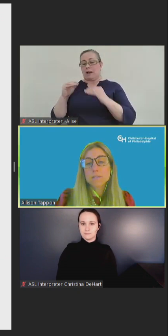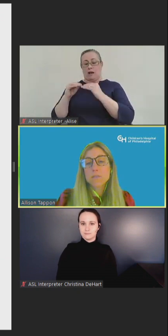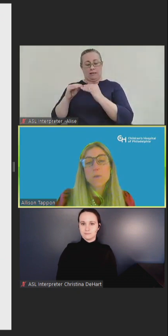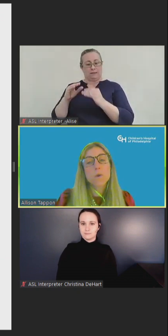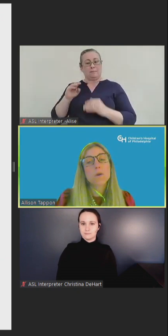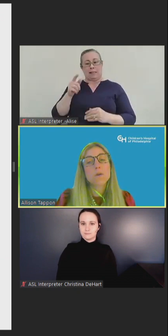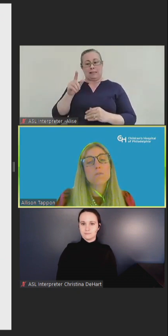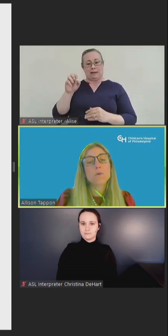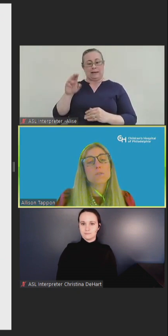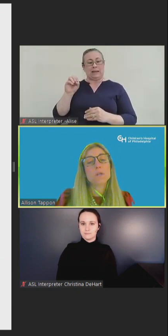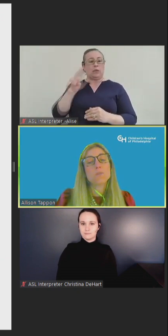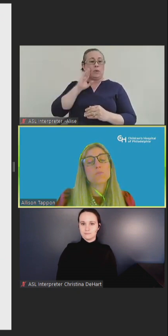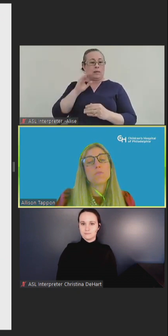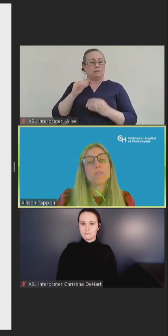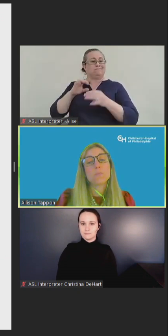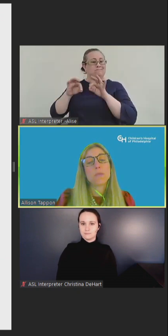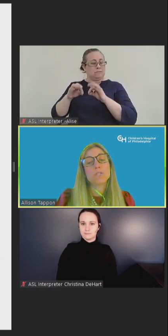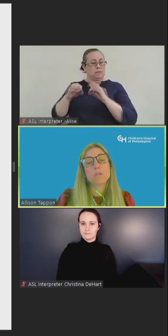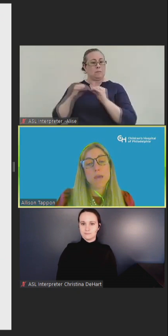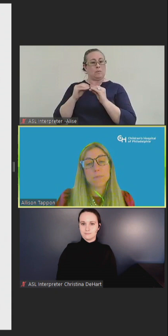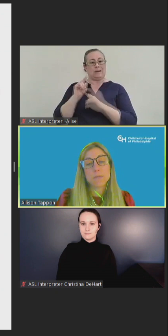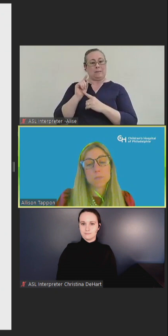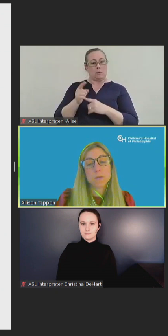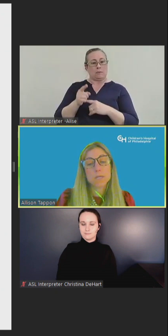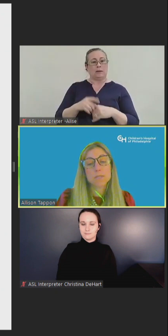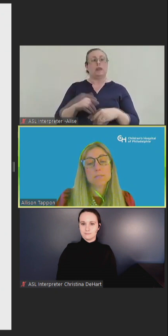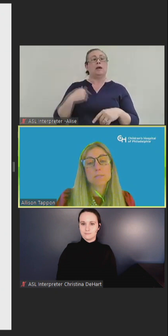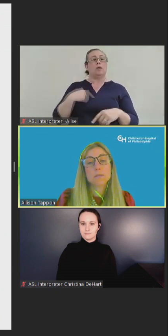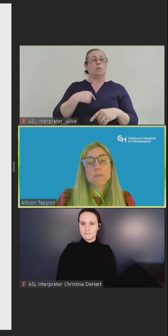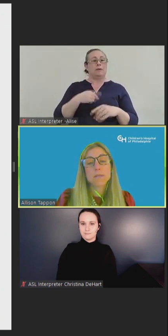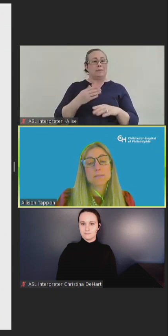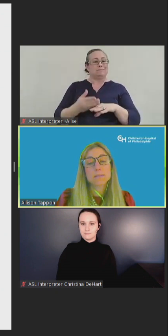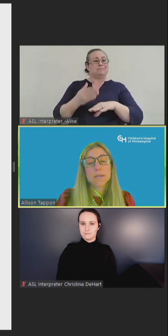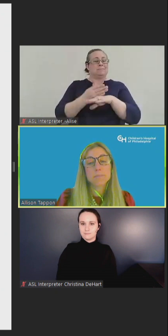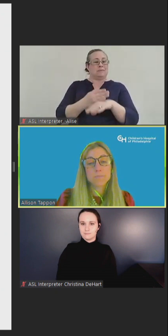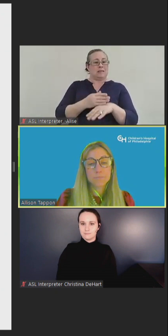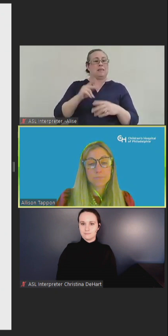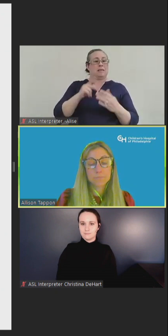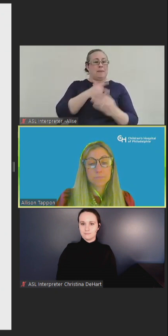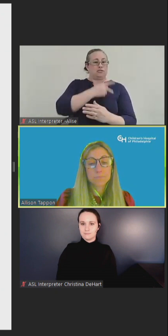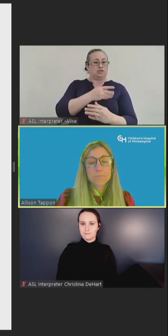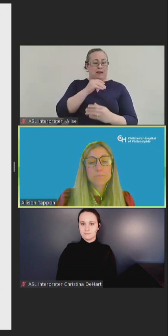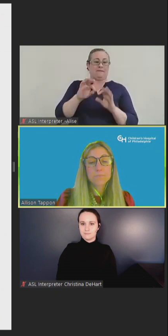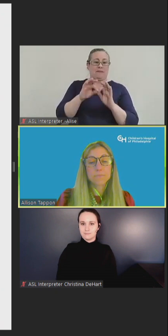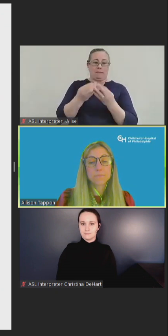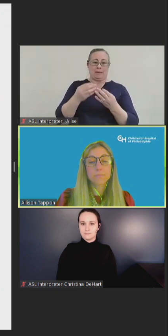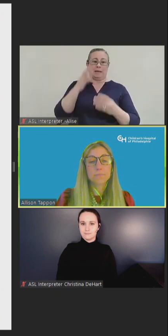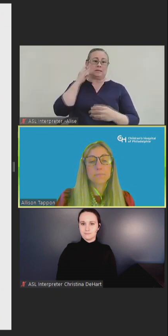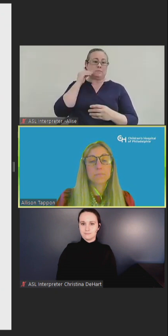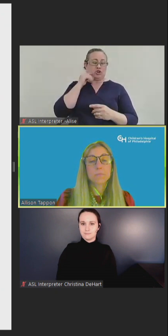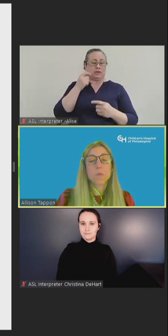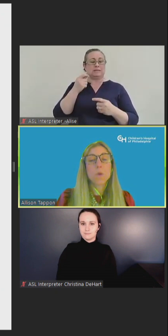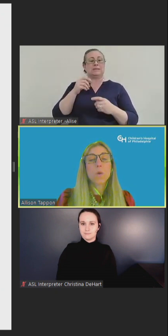of our work are focused on improving the patient and family experience. Next slide.